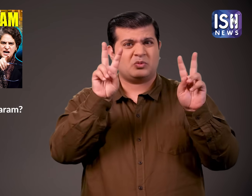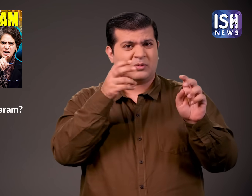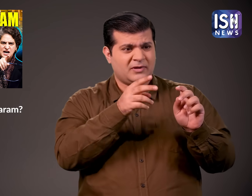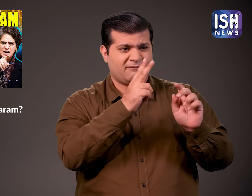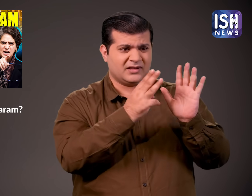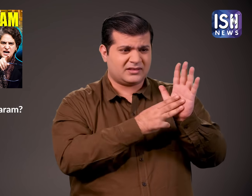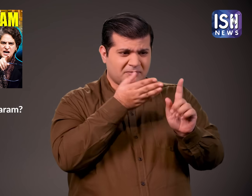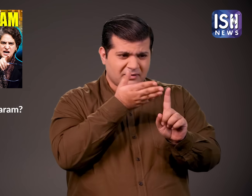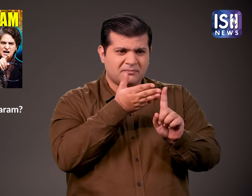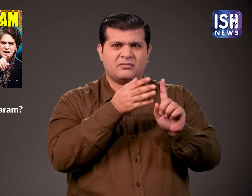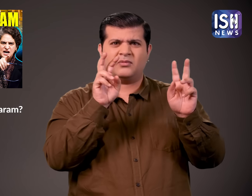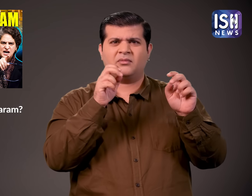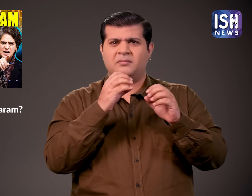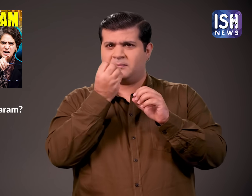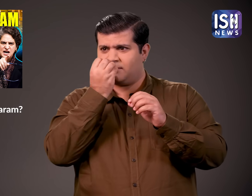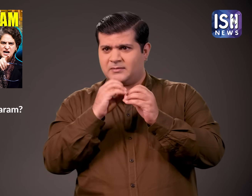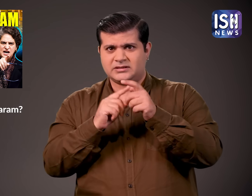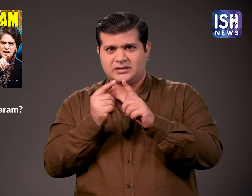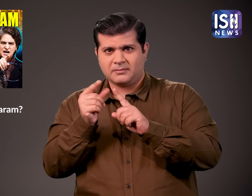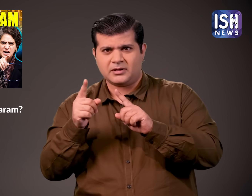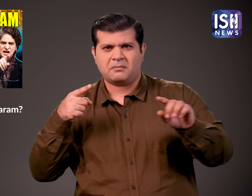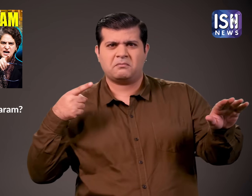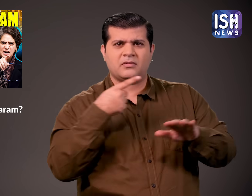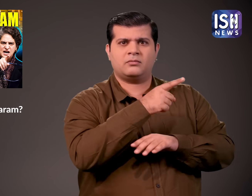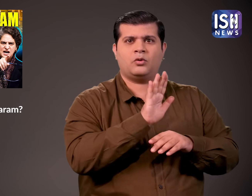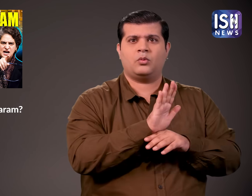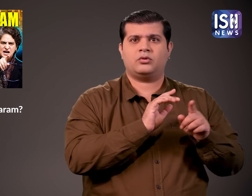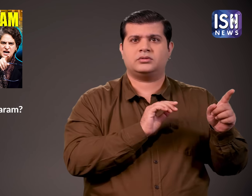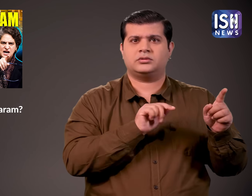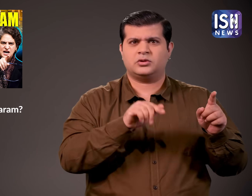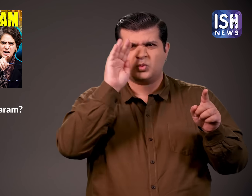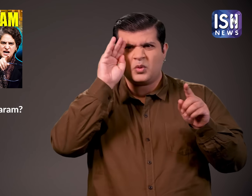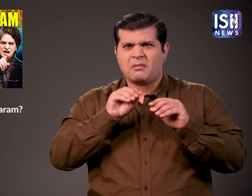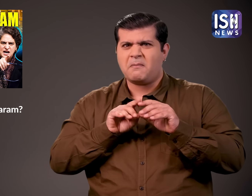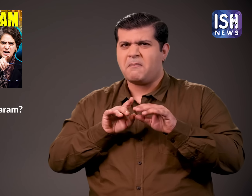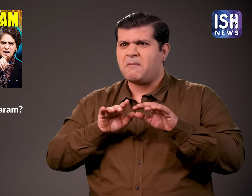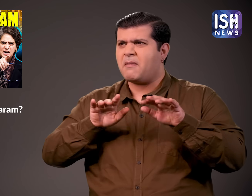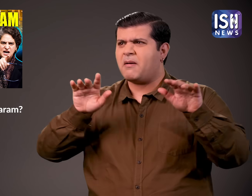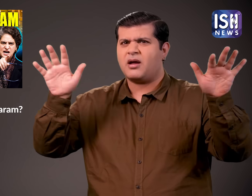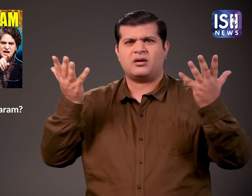and BJP is accusing the Congress over Vande Mataram. It is all over the news.